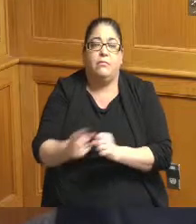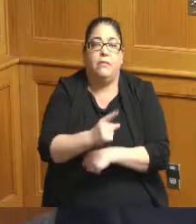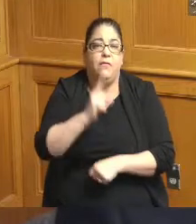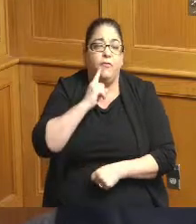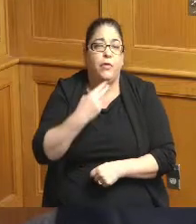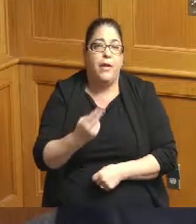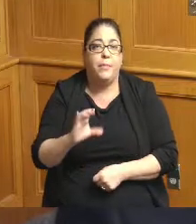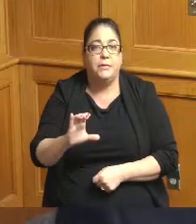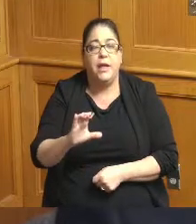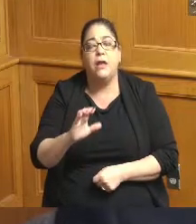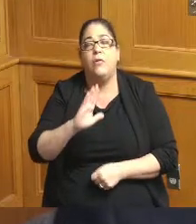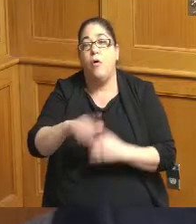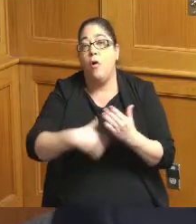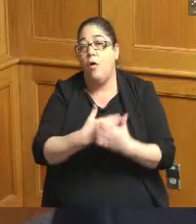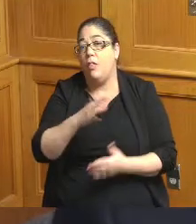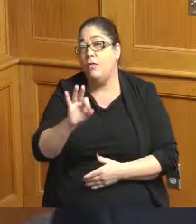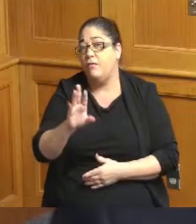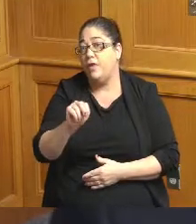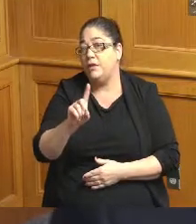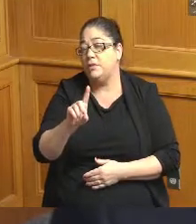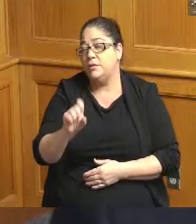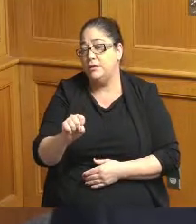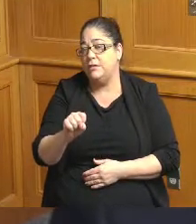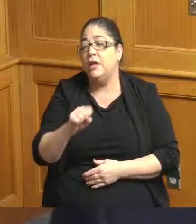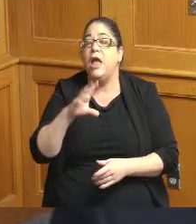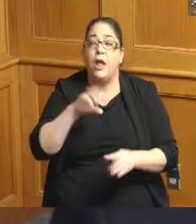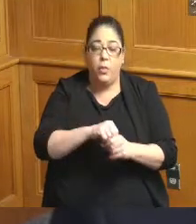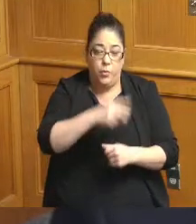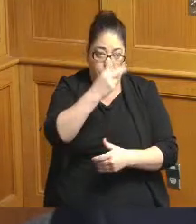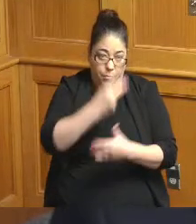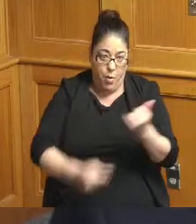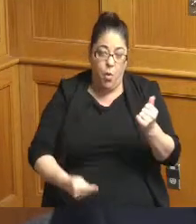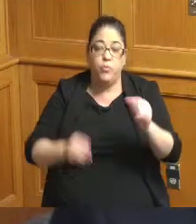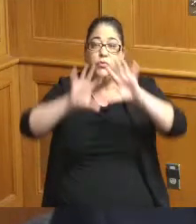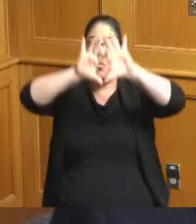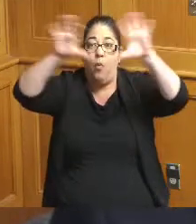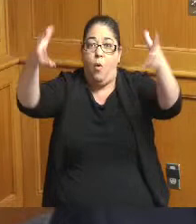that's the all funds budget which includes the general fund as well as most of their or all of